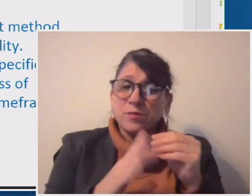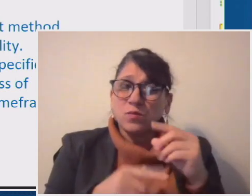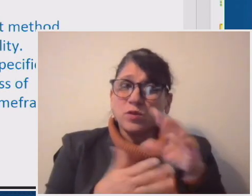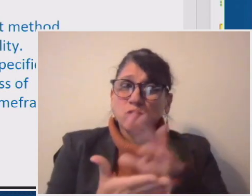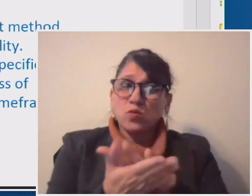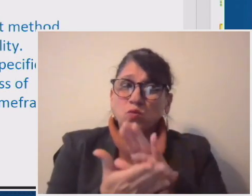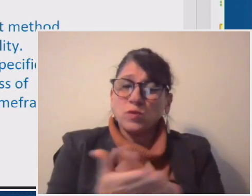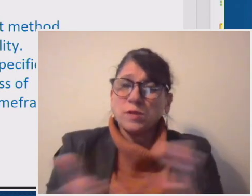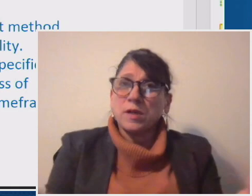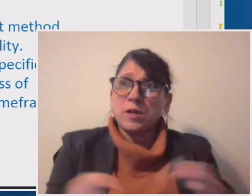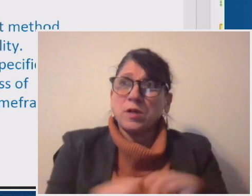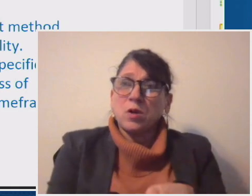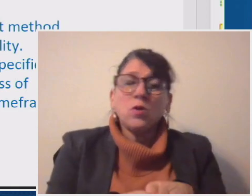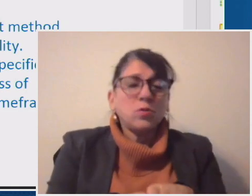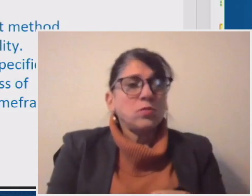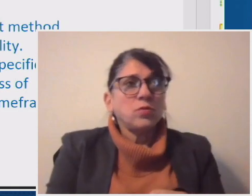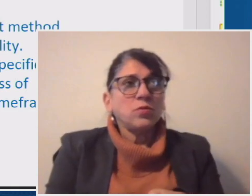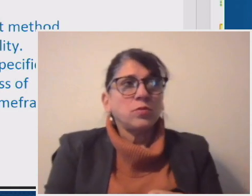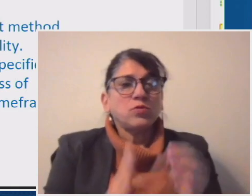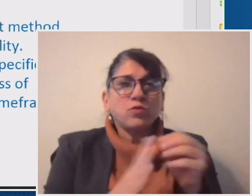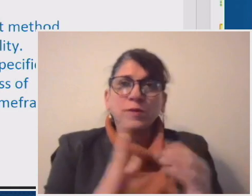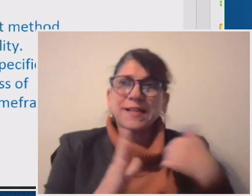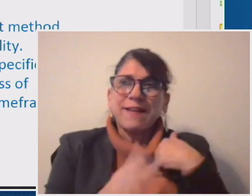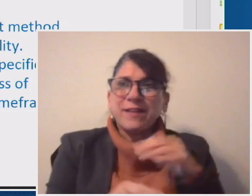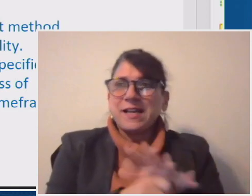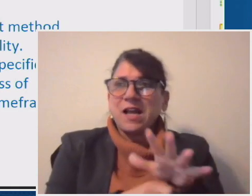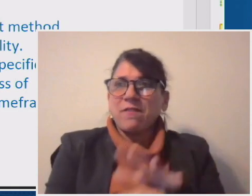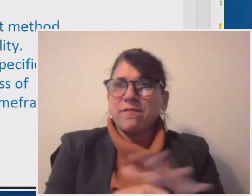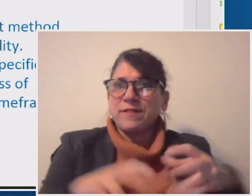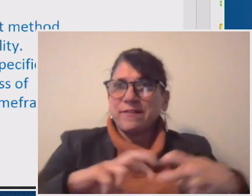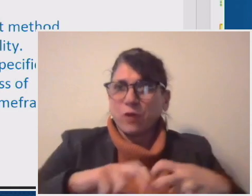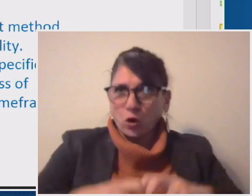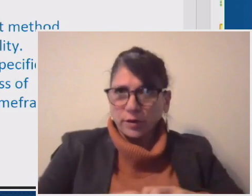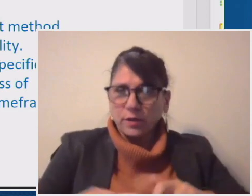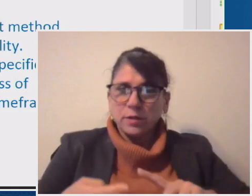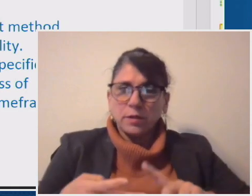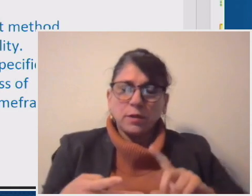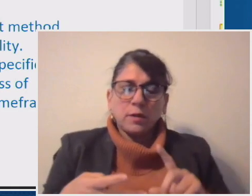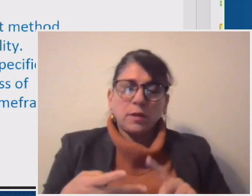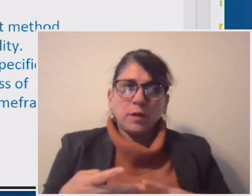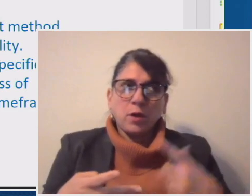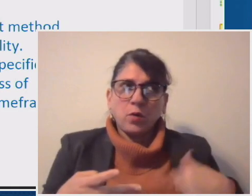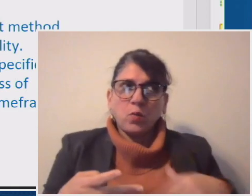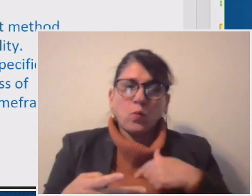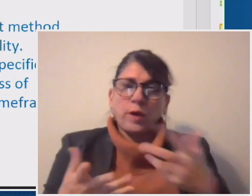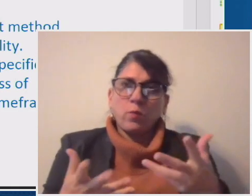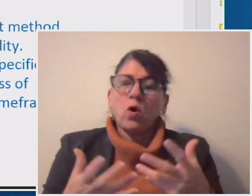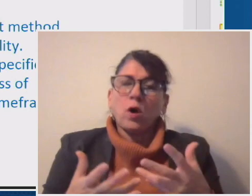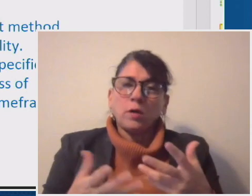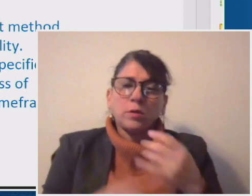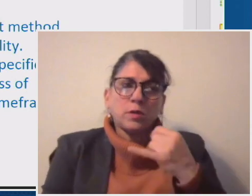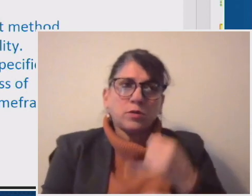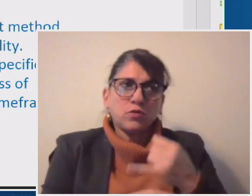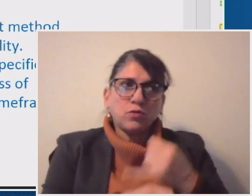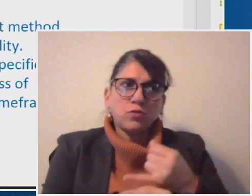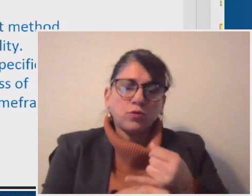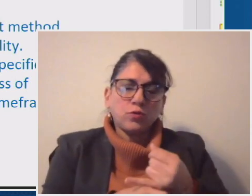face enough difficulties and we would like institutions to disperse whatever funds